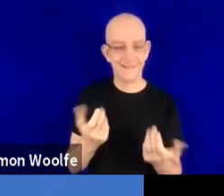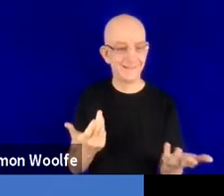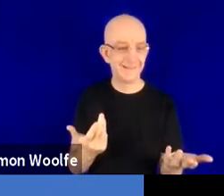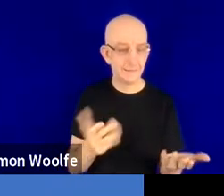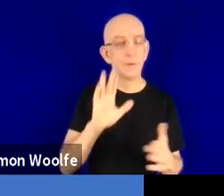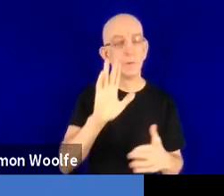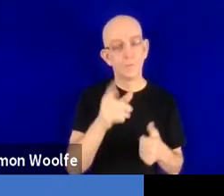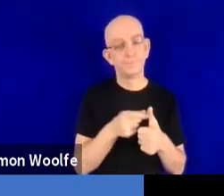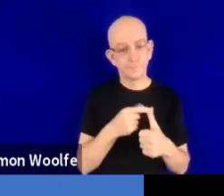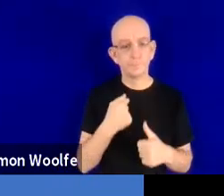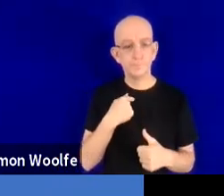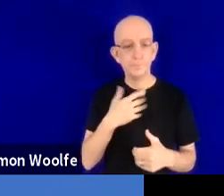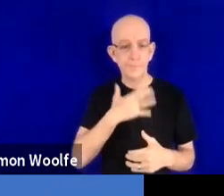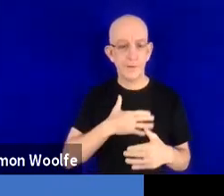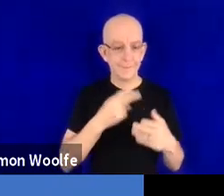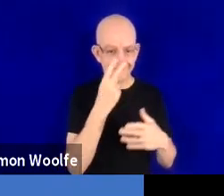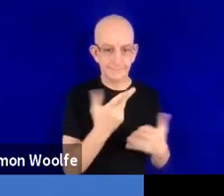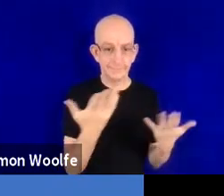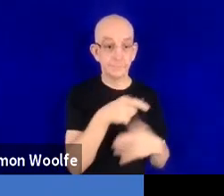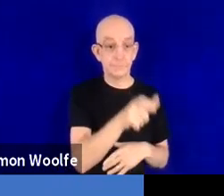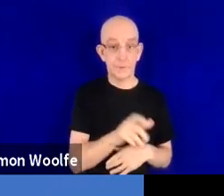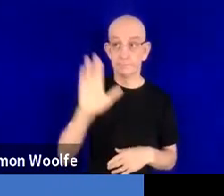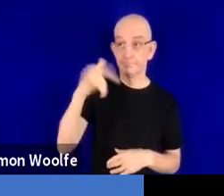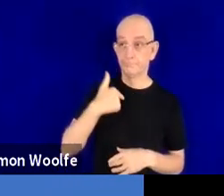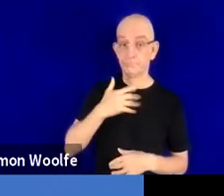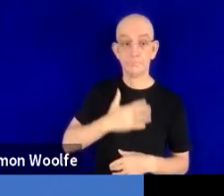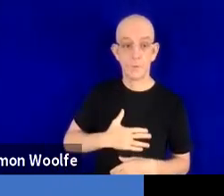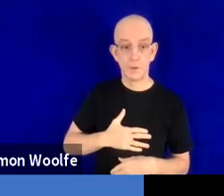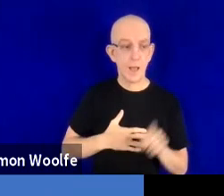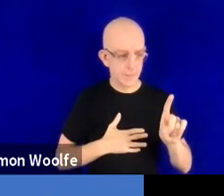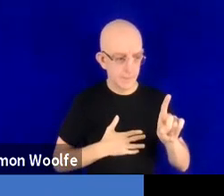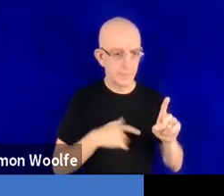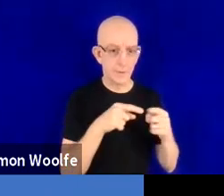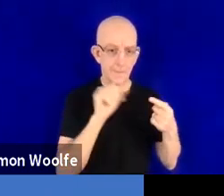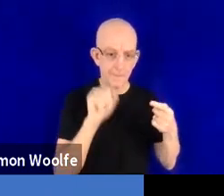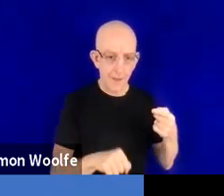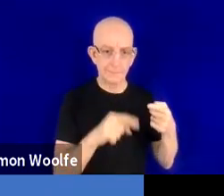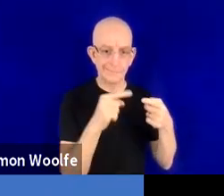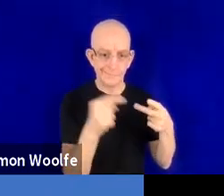Commonly they're based on the idea that recipients should be unable to work